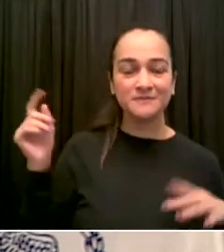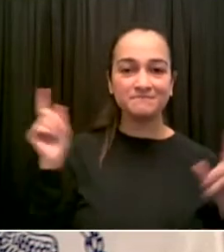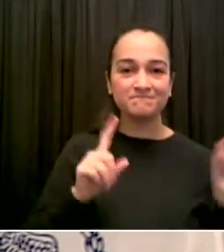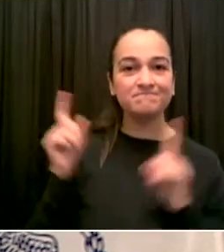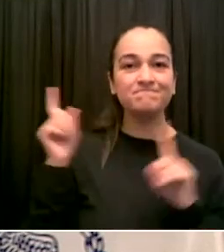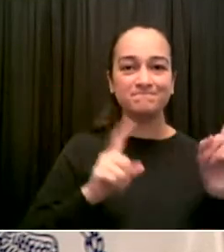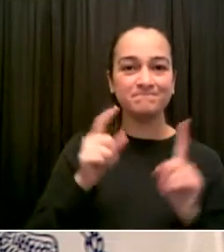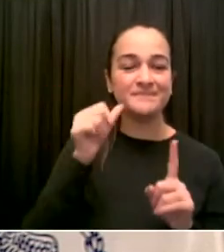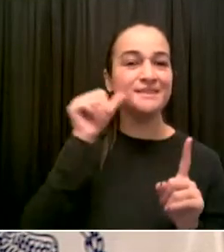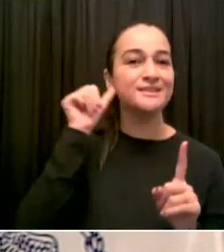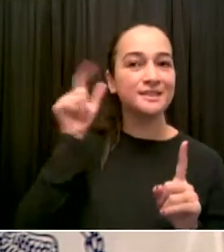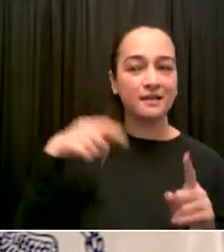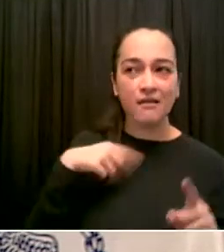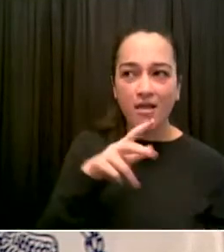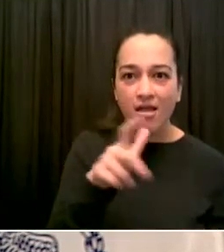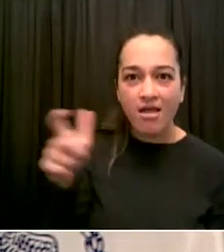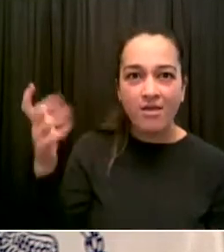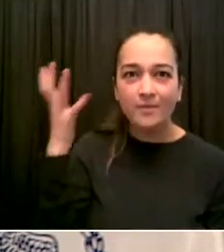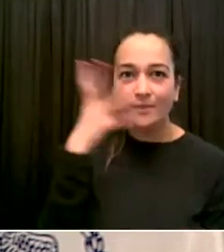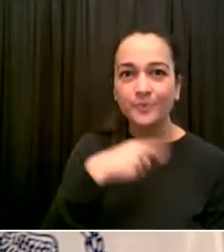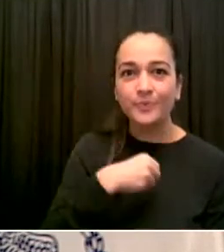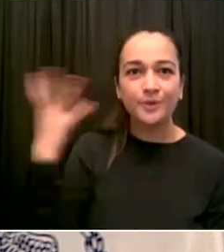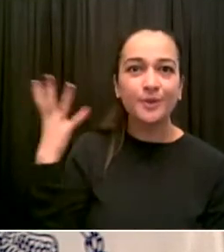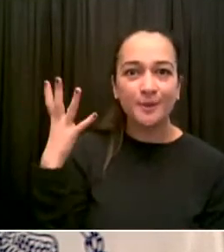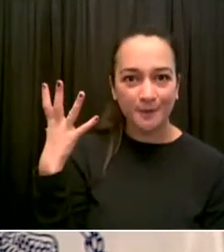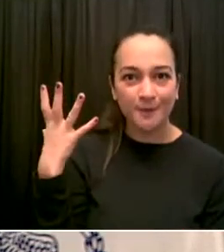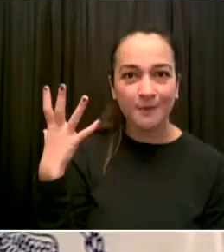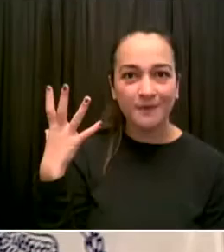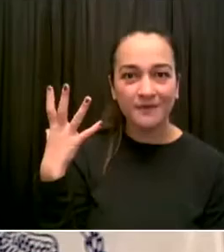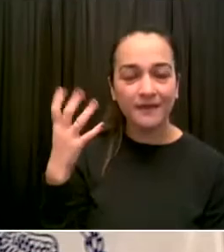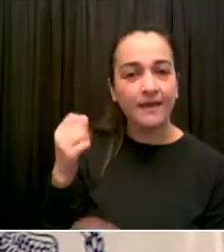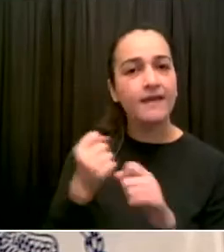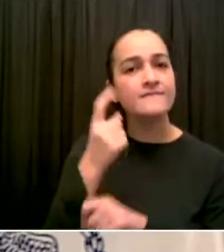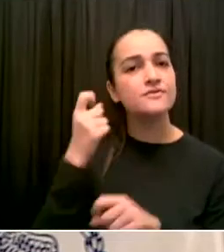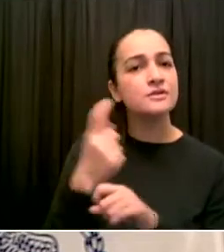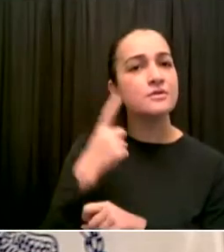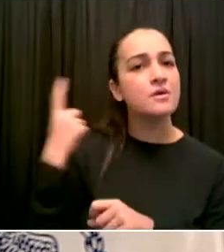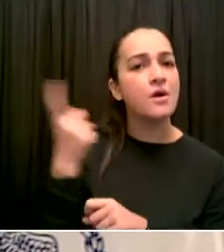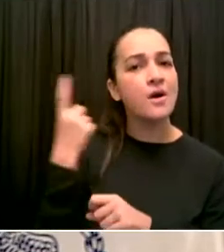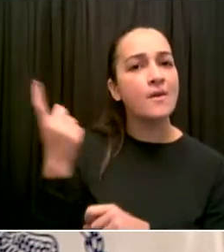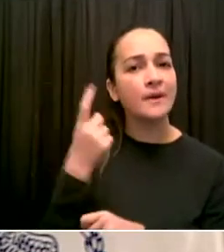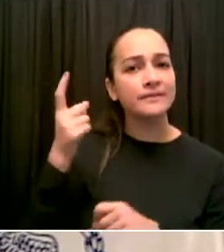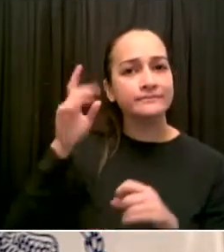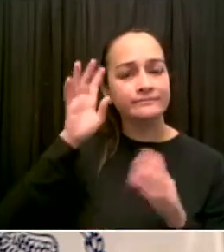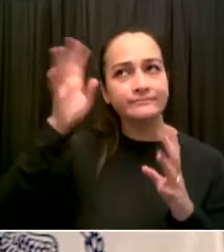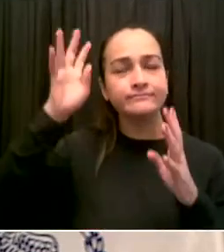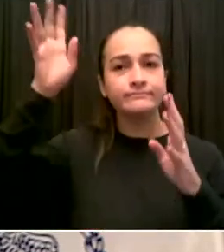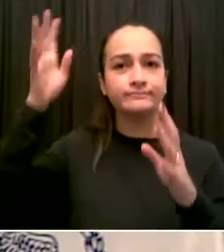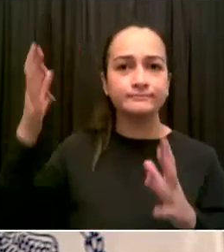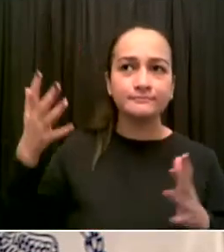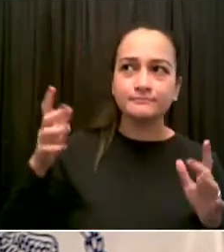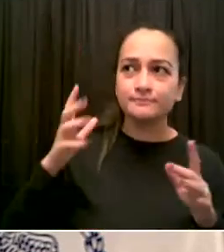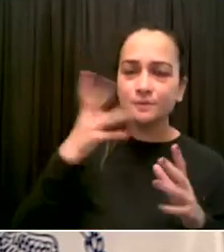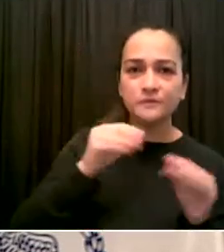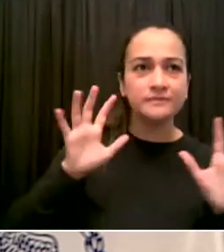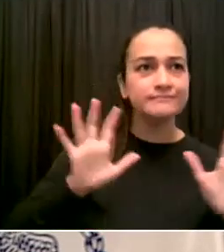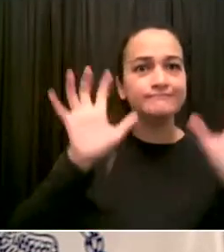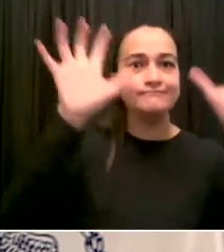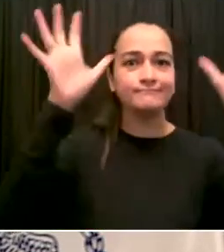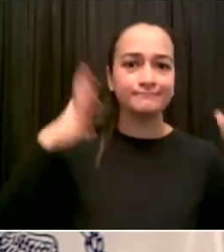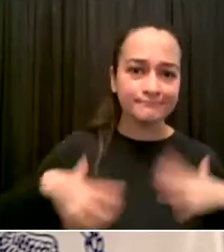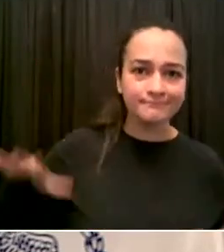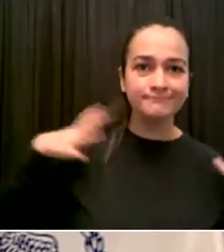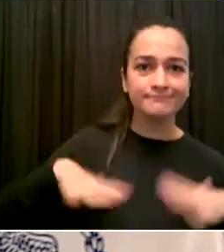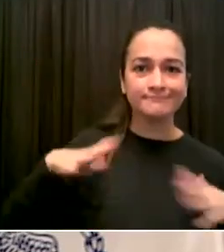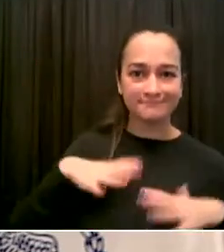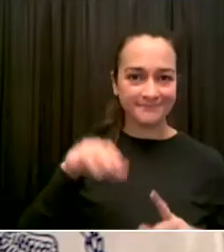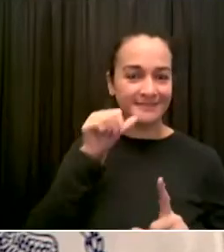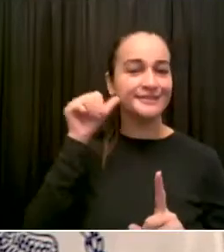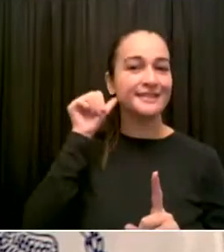GATHERED TOGETHER WHO LOVE NEW